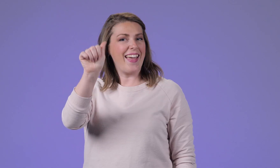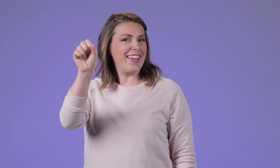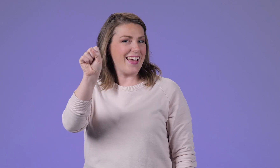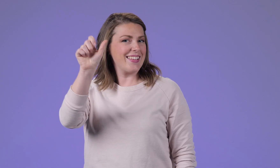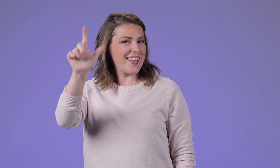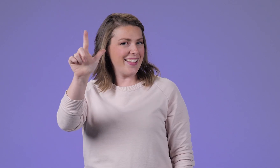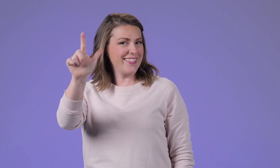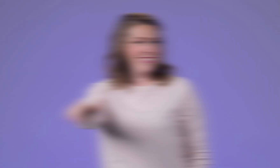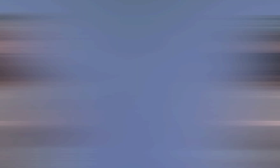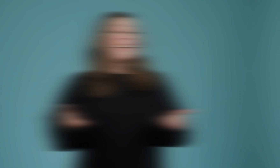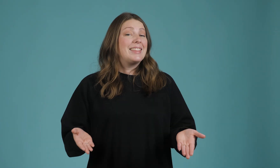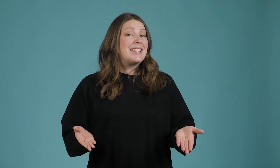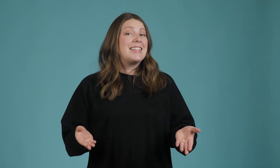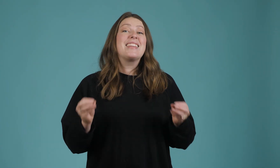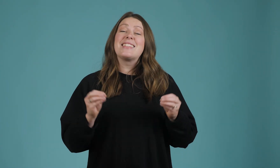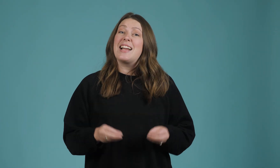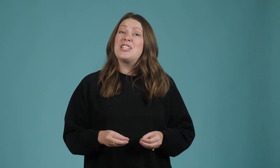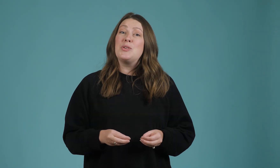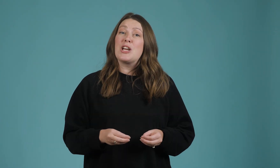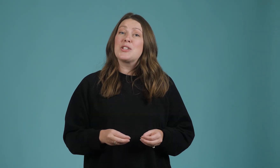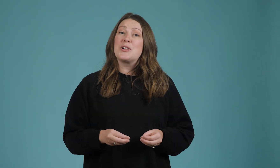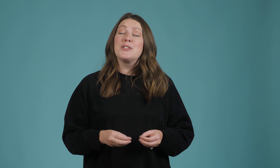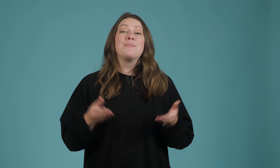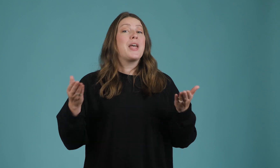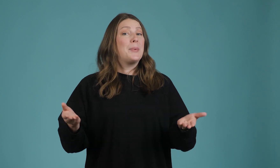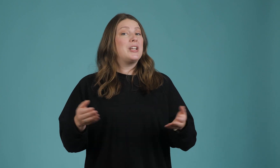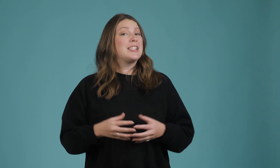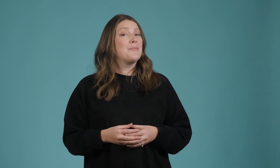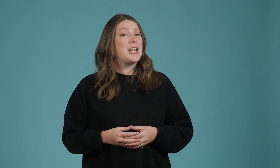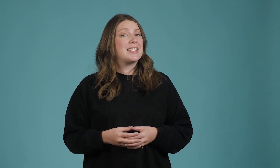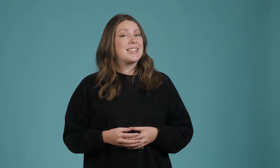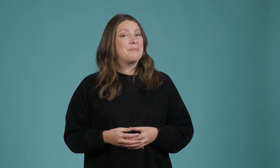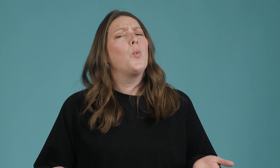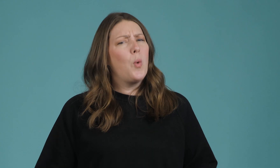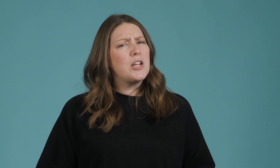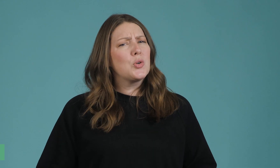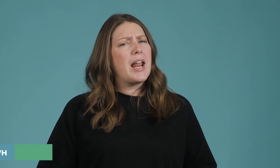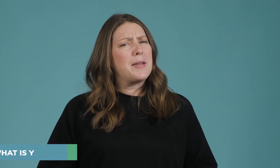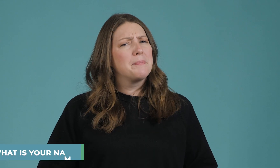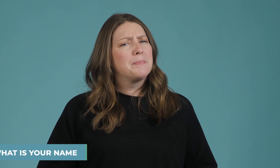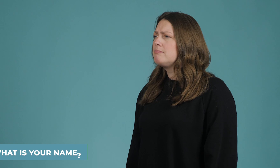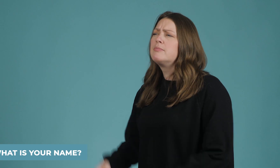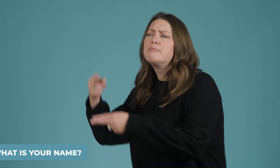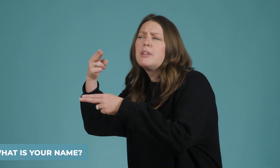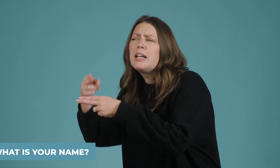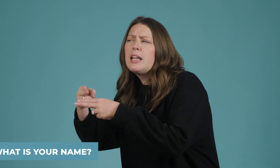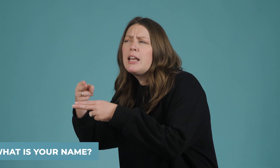ASL. Let's take the signs that you just learned and put it in some phrases. What is your name?